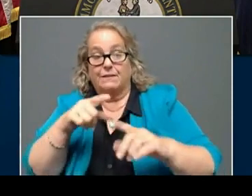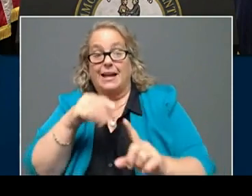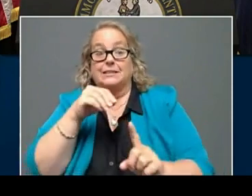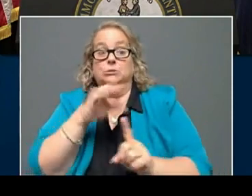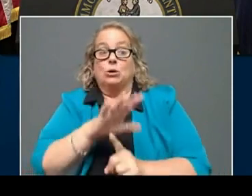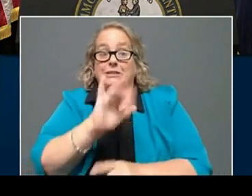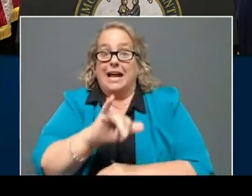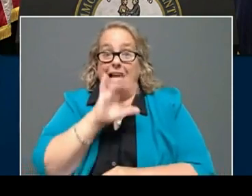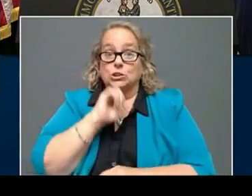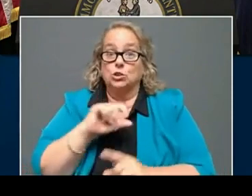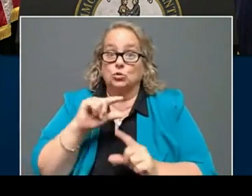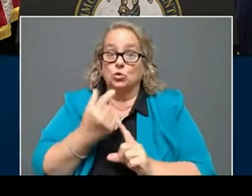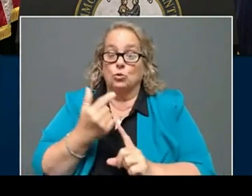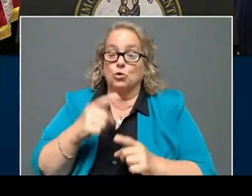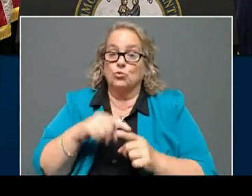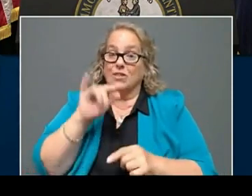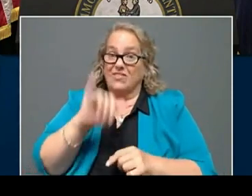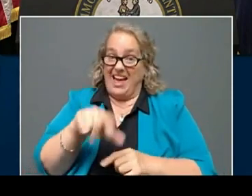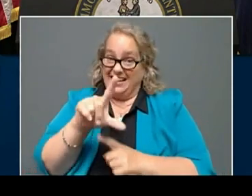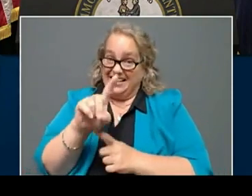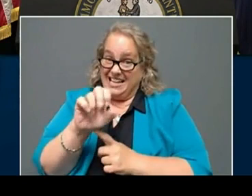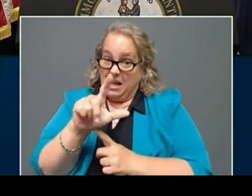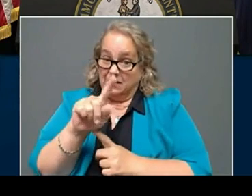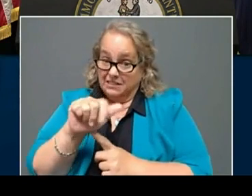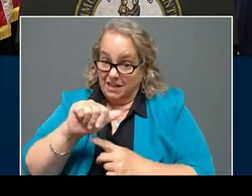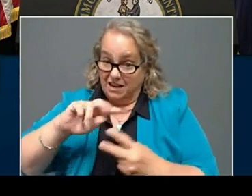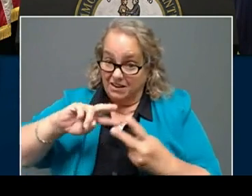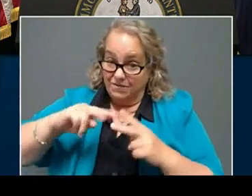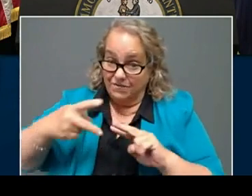to this variant that can be more deadly cause serious illness in younger